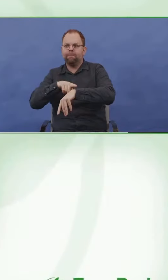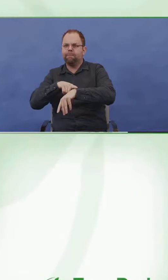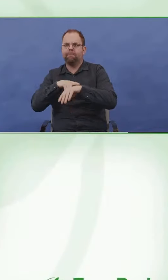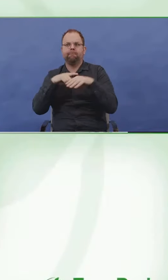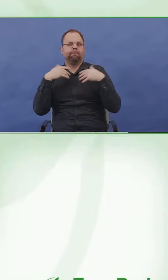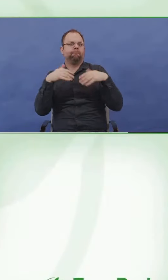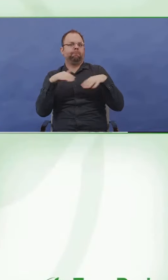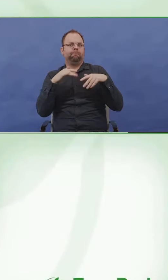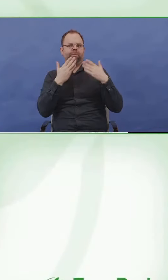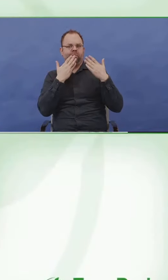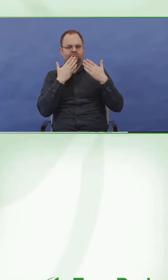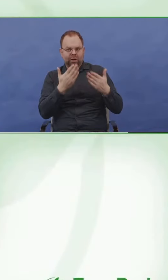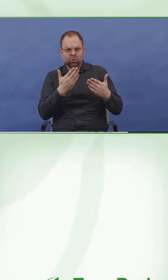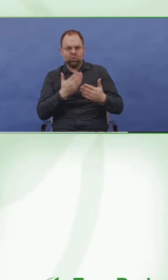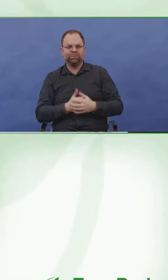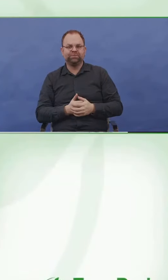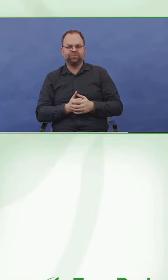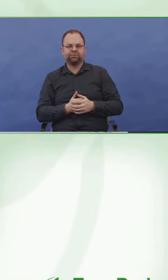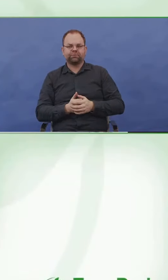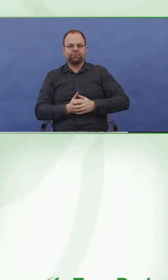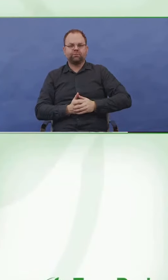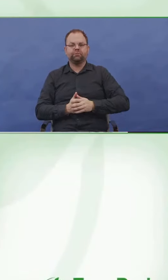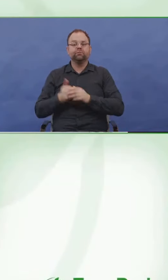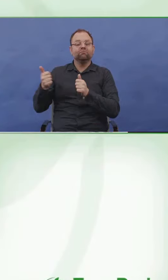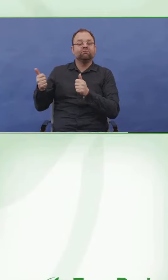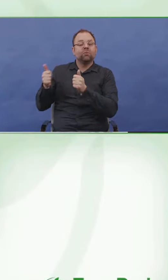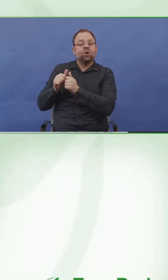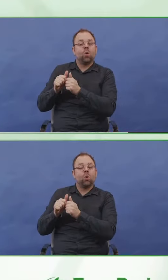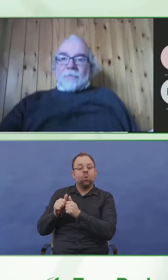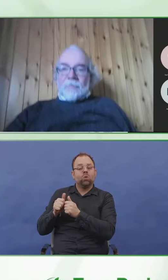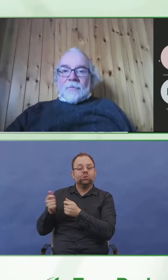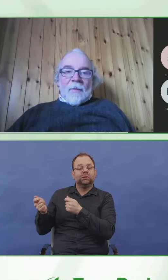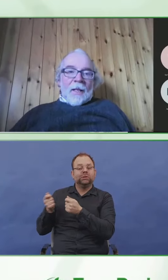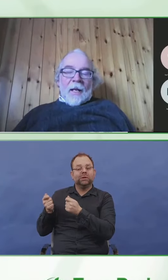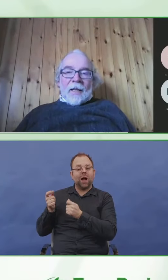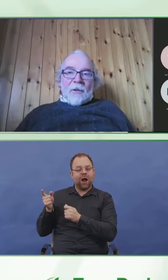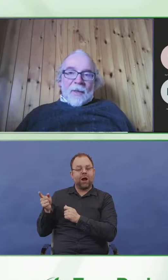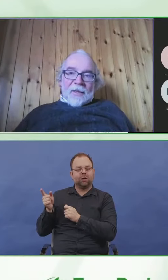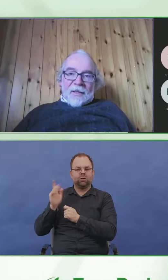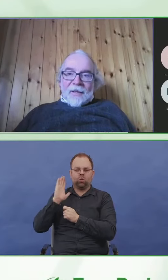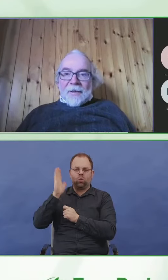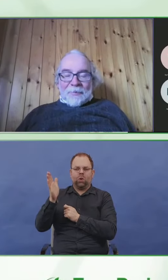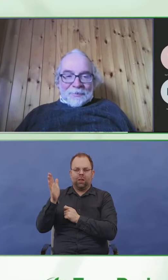Labour organisation, Stefan Tromel are you with us? Yes I am.